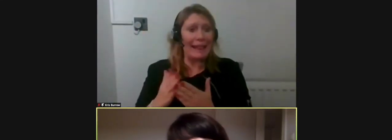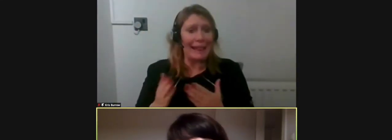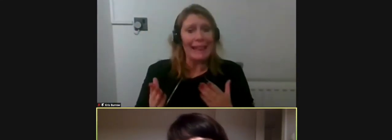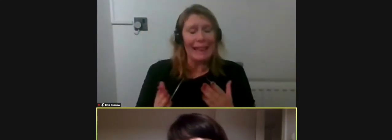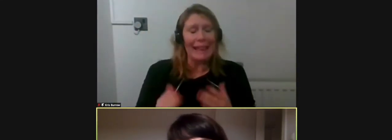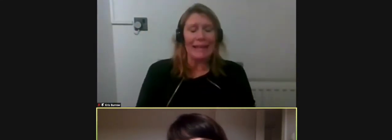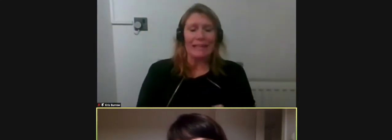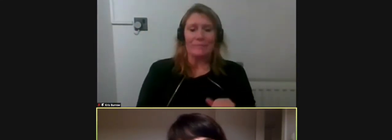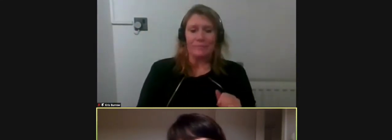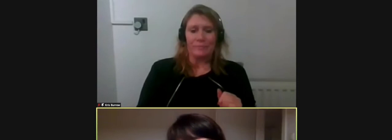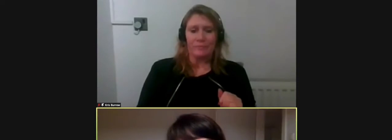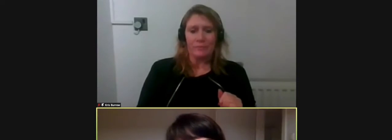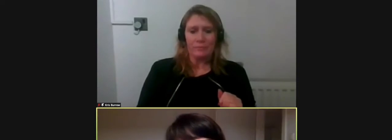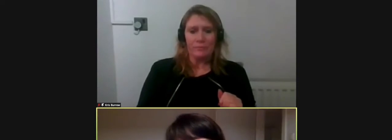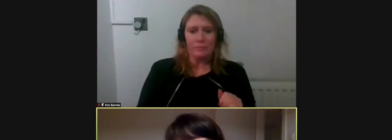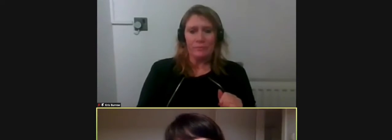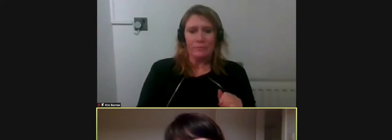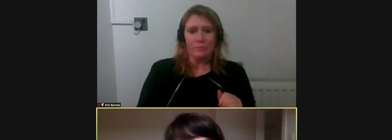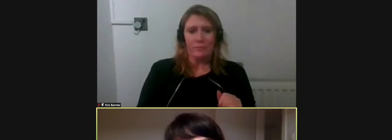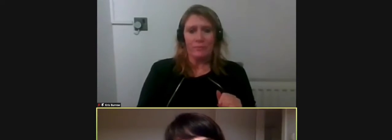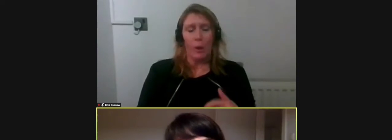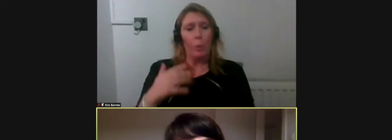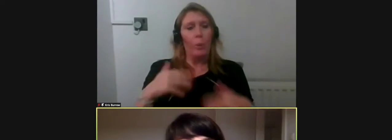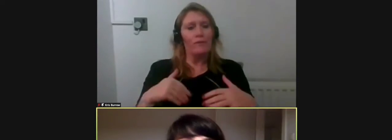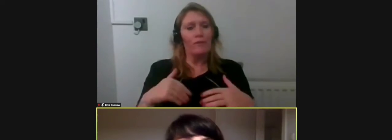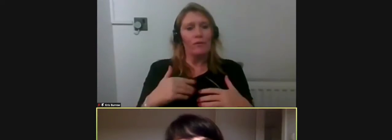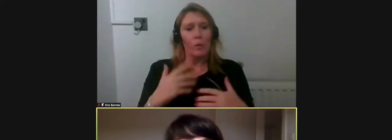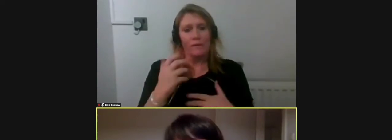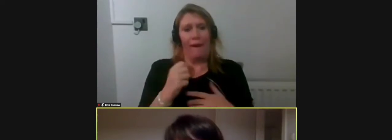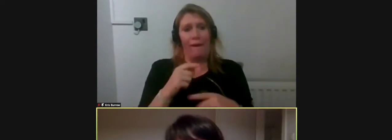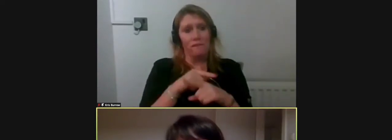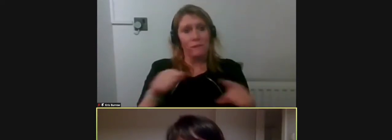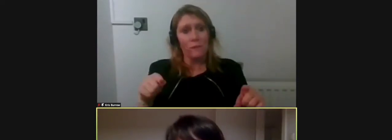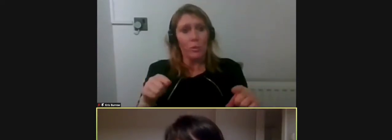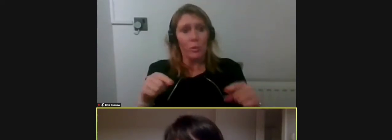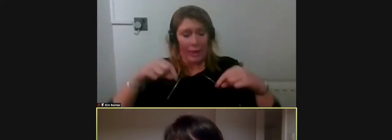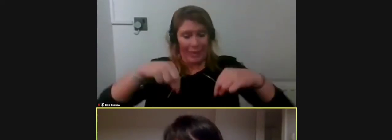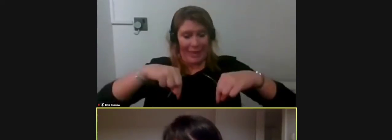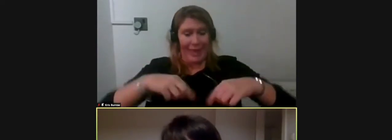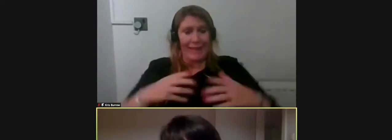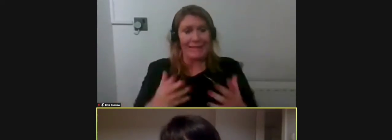wonderful to have everybody here today. I'm the writer and director for the